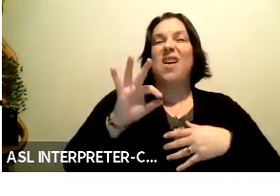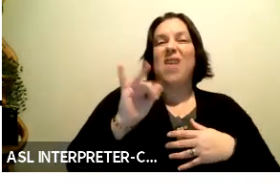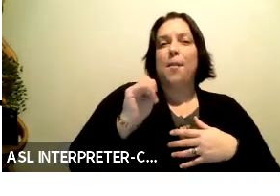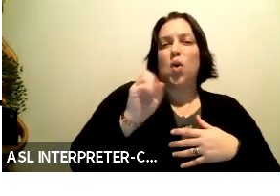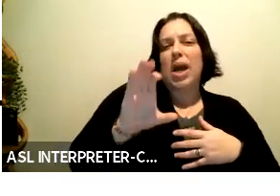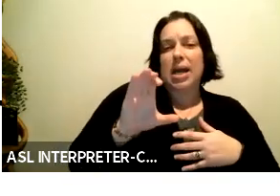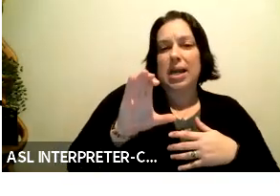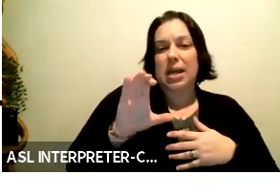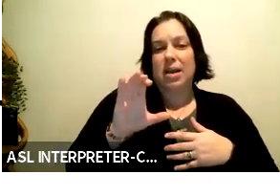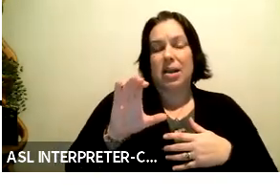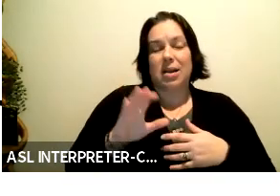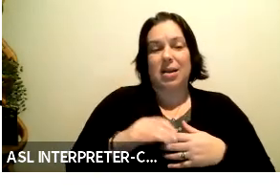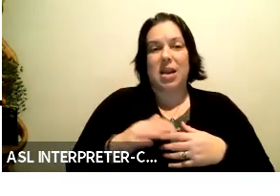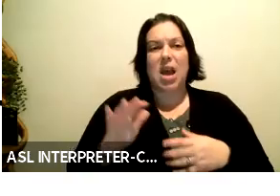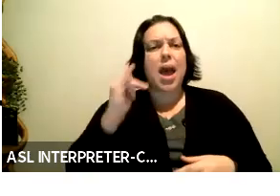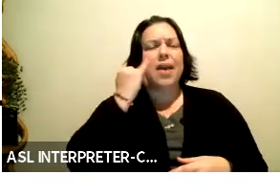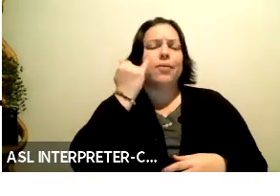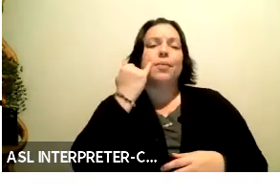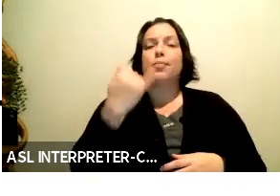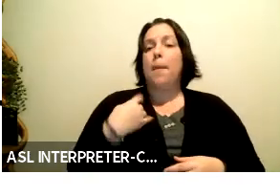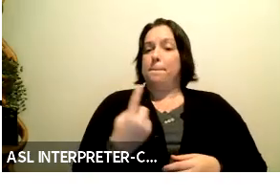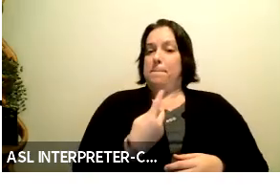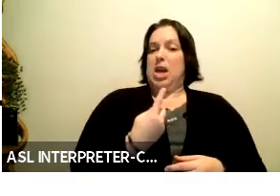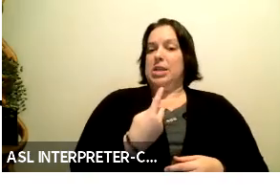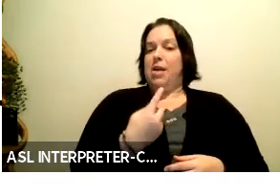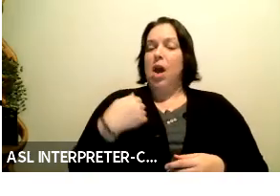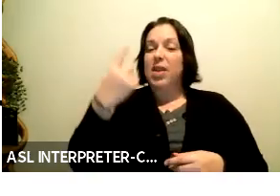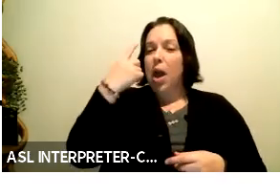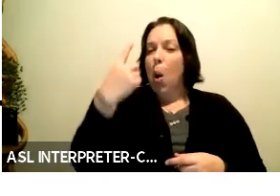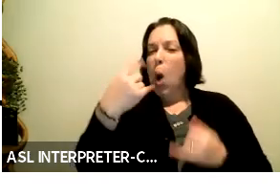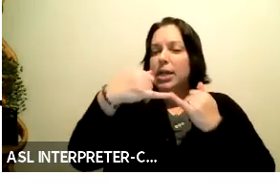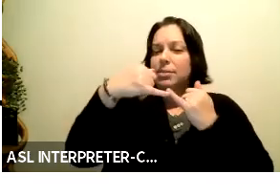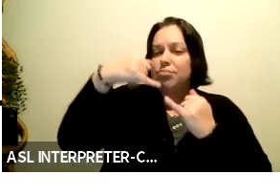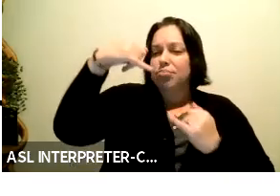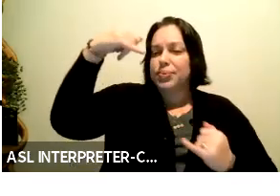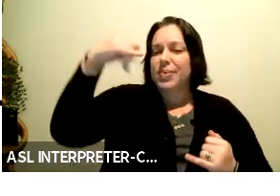were just by ourselves, you could think of us as a thread that would very easily snap. But when we